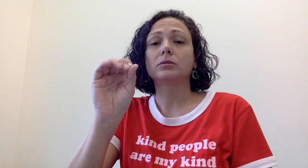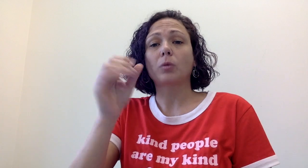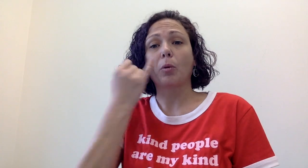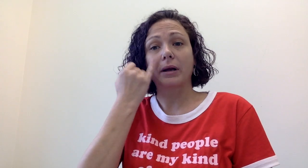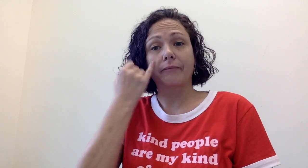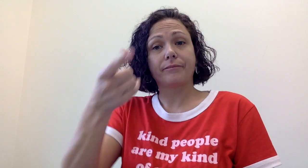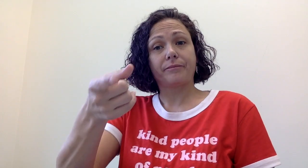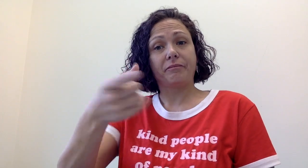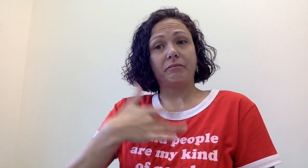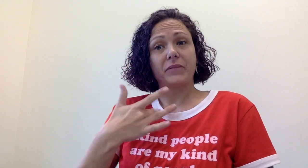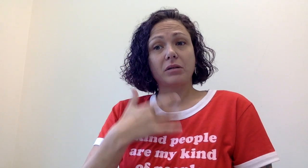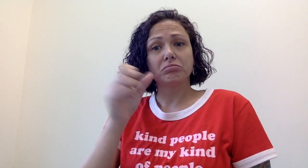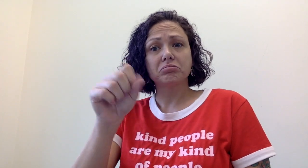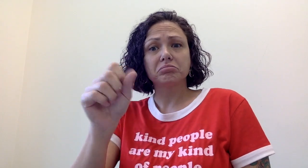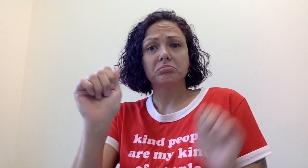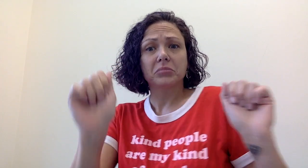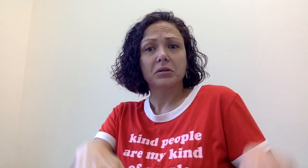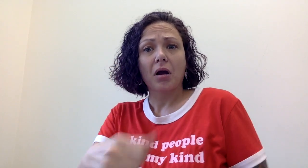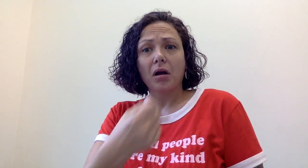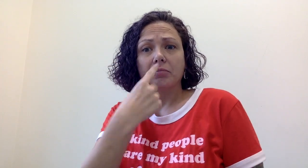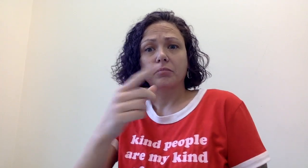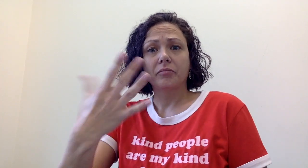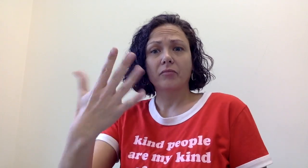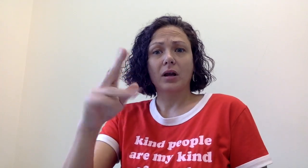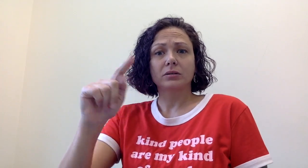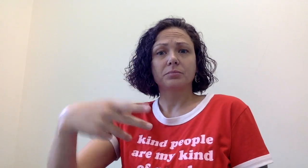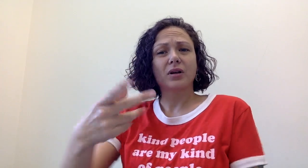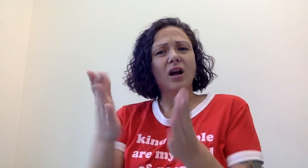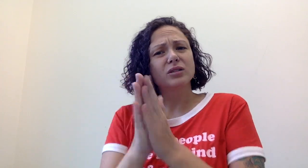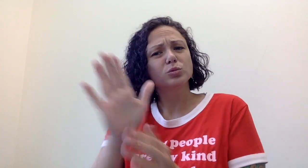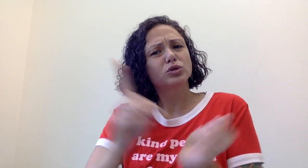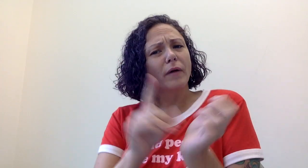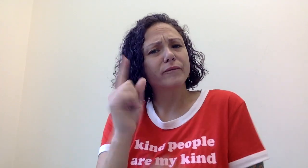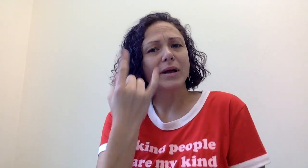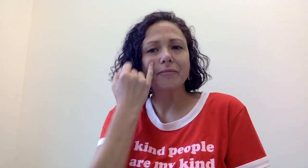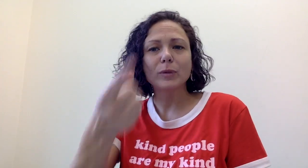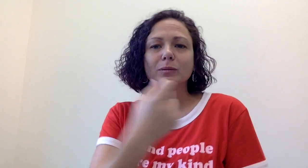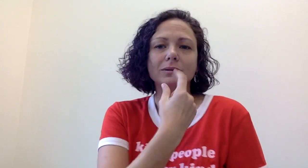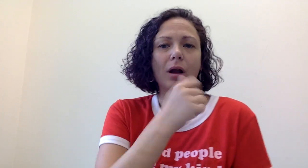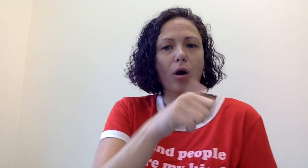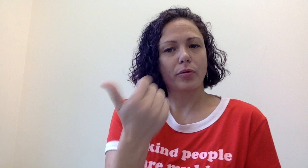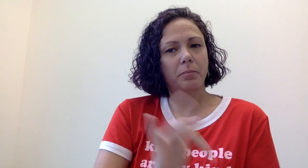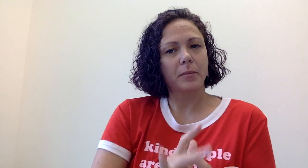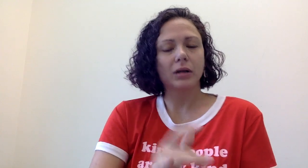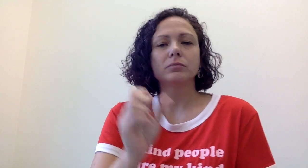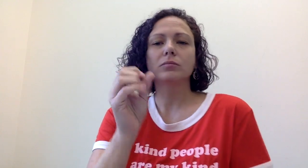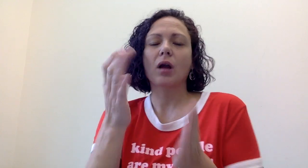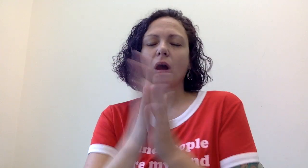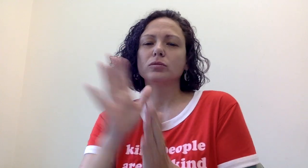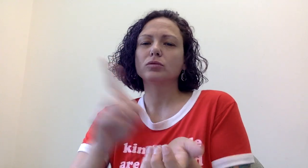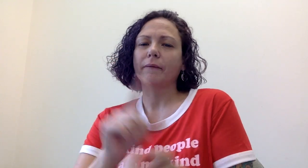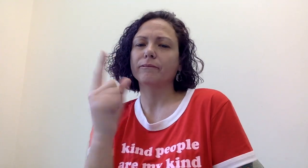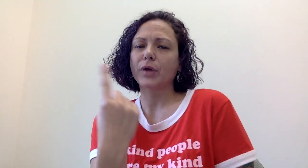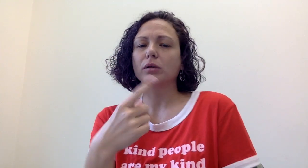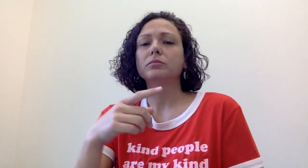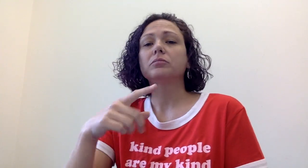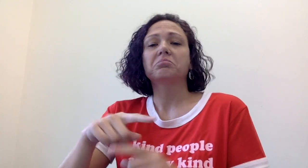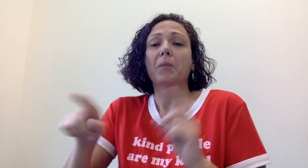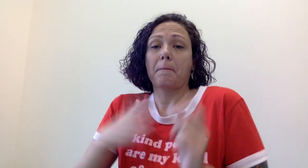So, if you're interested in taking 5-HTP, make sure you ask your doctor first, to make sure it doesn't conflict with any of your medications.